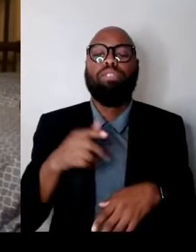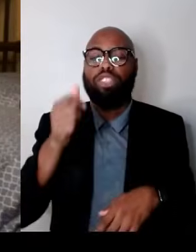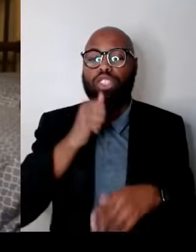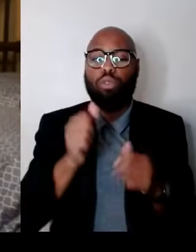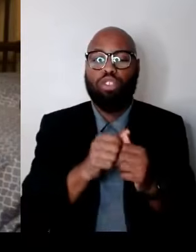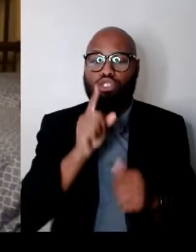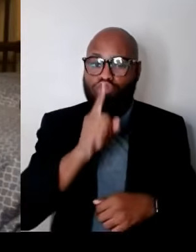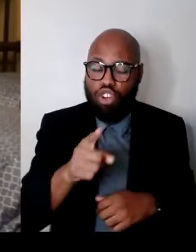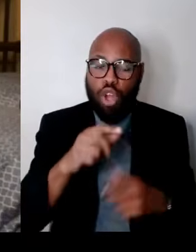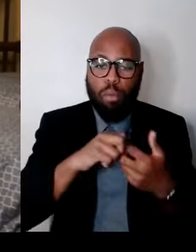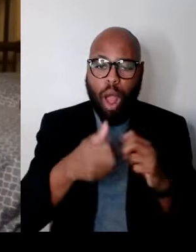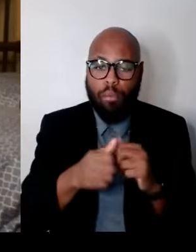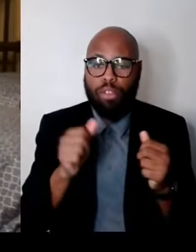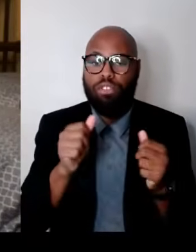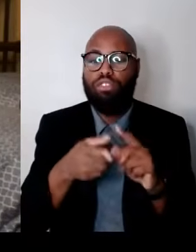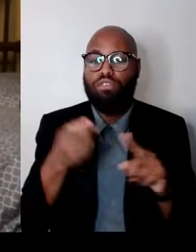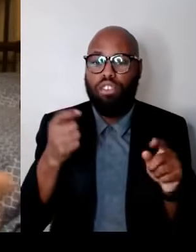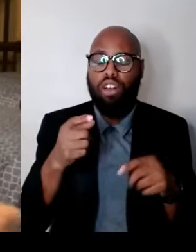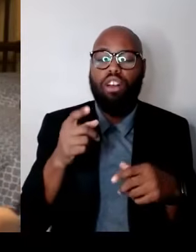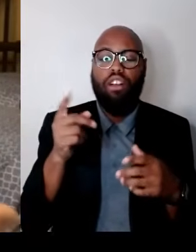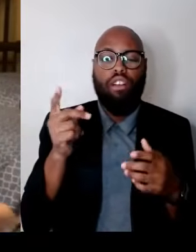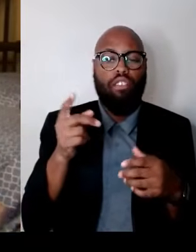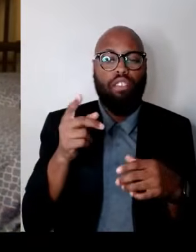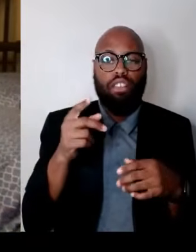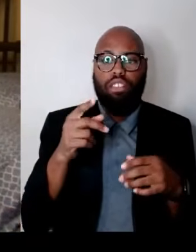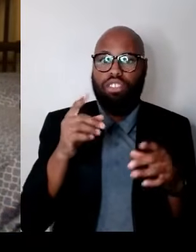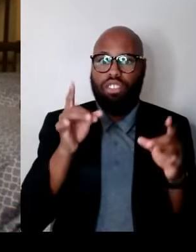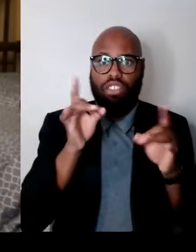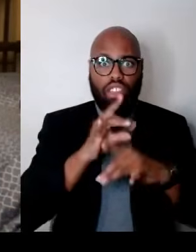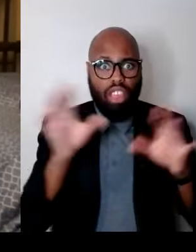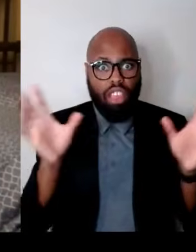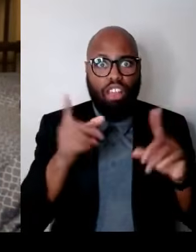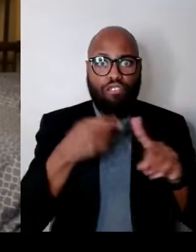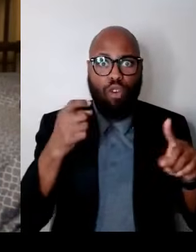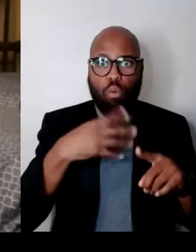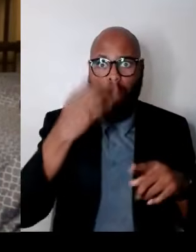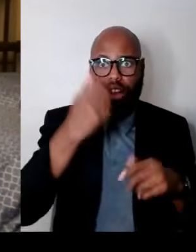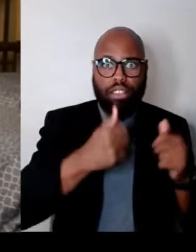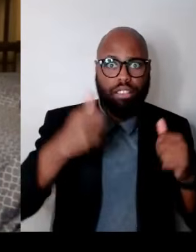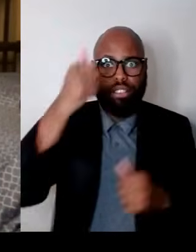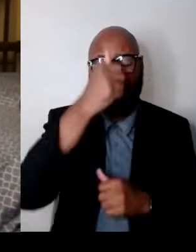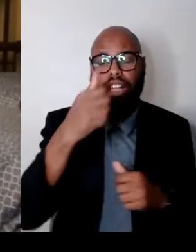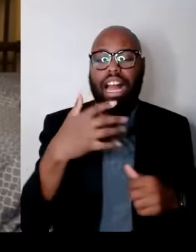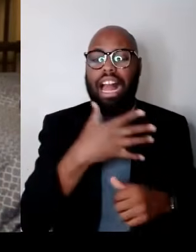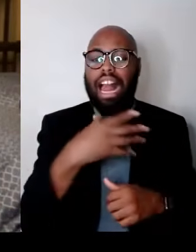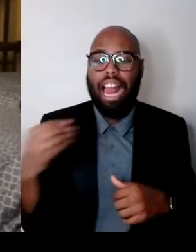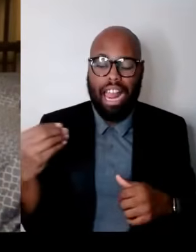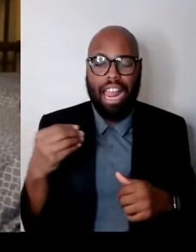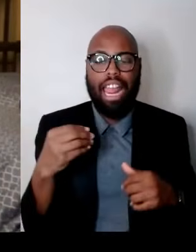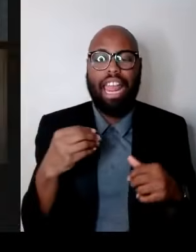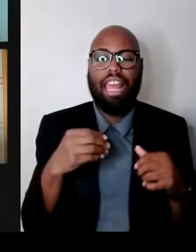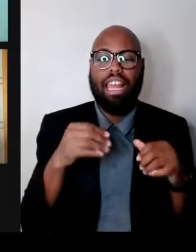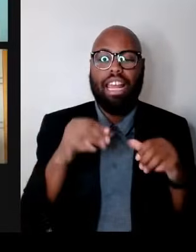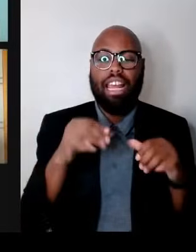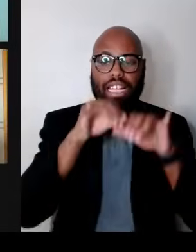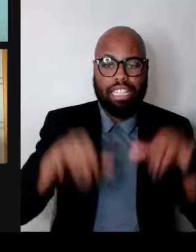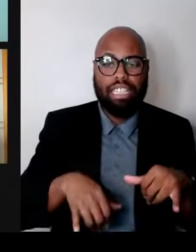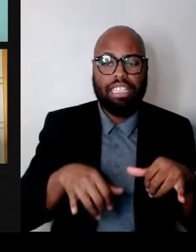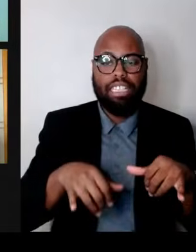from white supremacy and institutional racism, it's very hard for people to heal and reclaim their mental health.